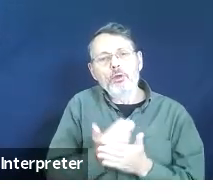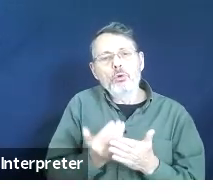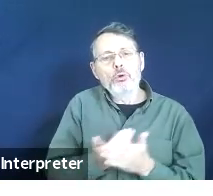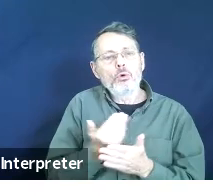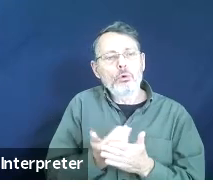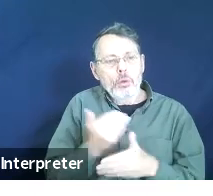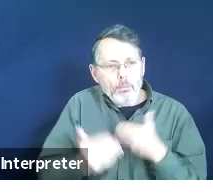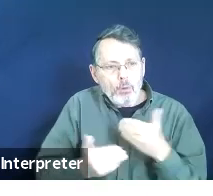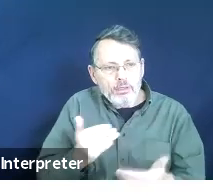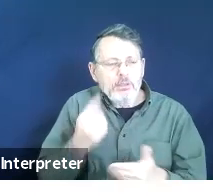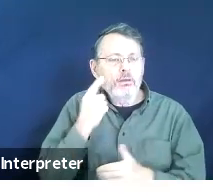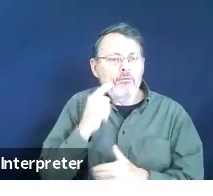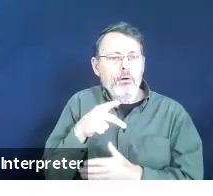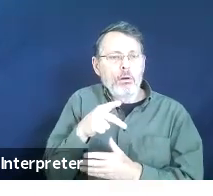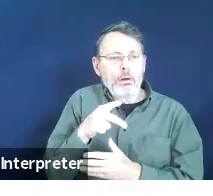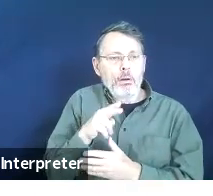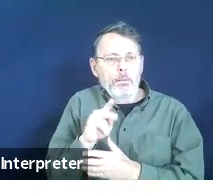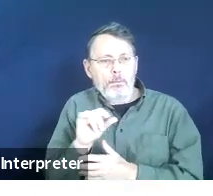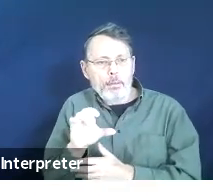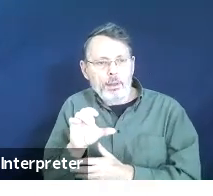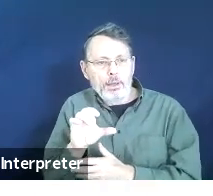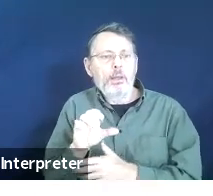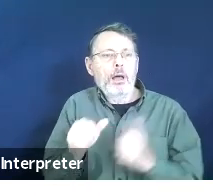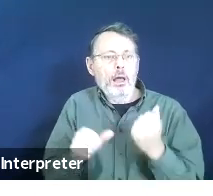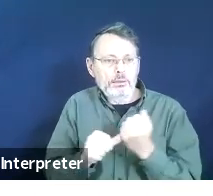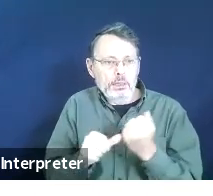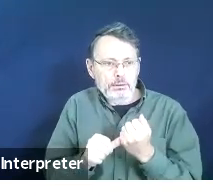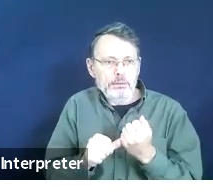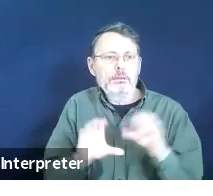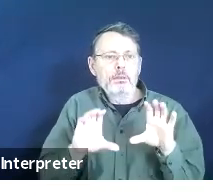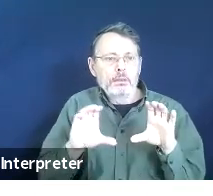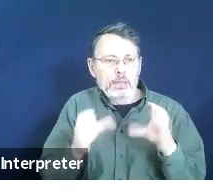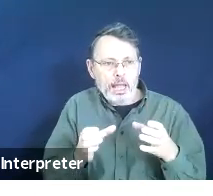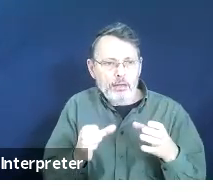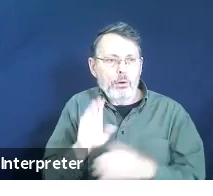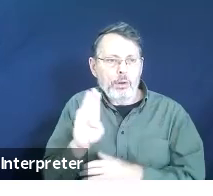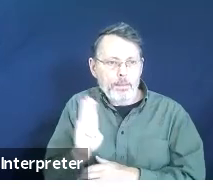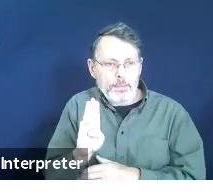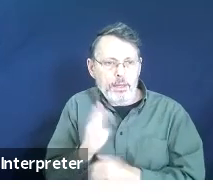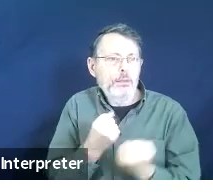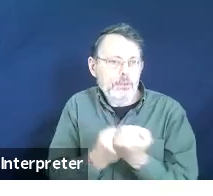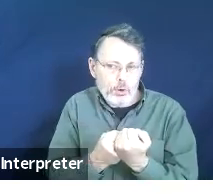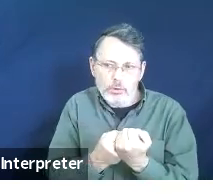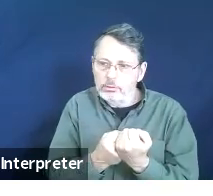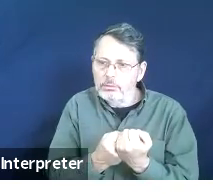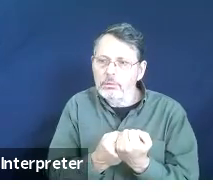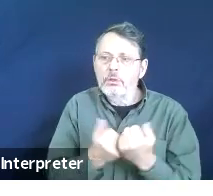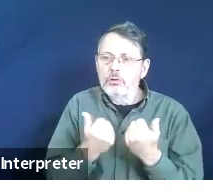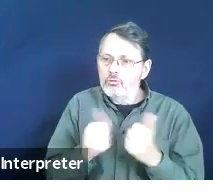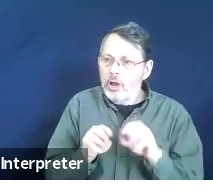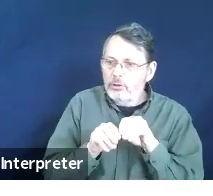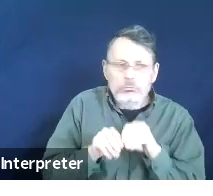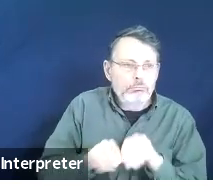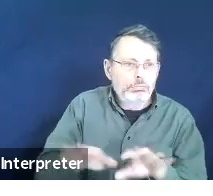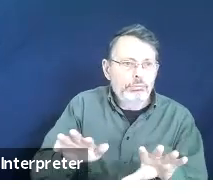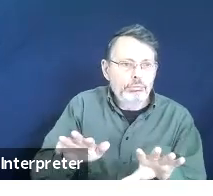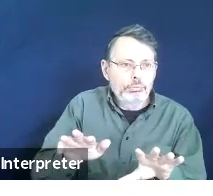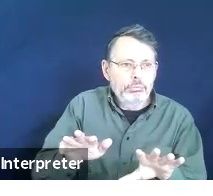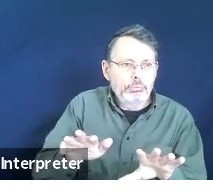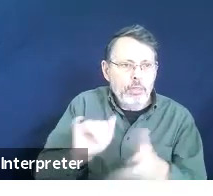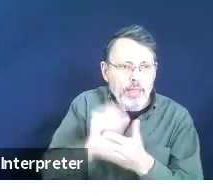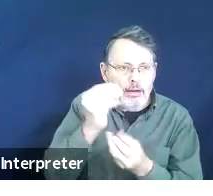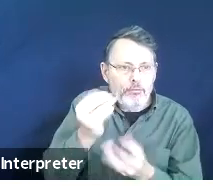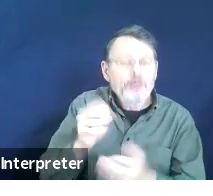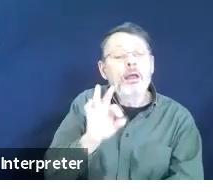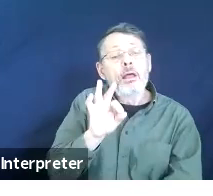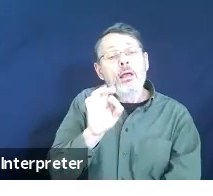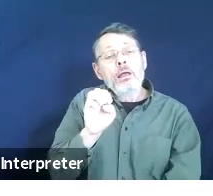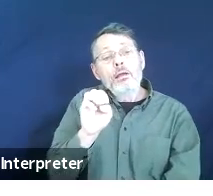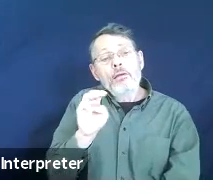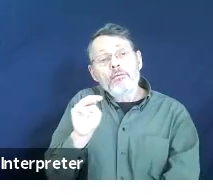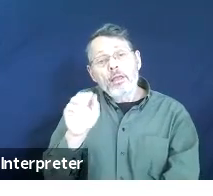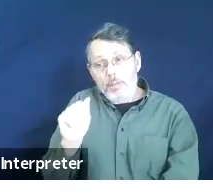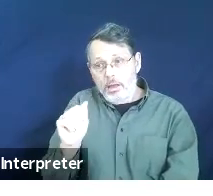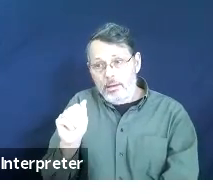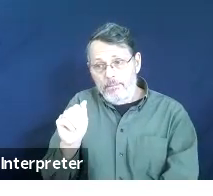public assistance, Category B support. Trying to disseminate that information, and FEMA has a good